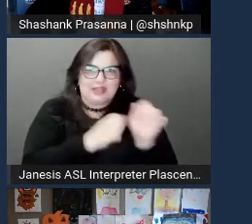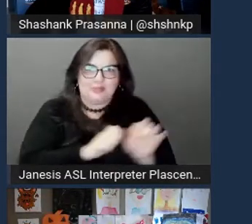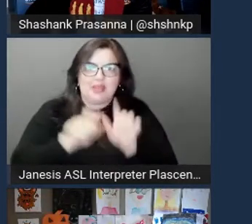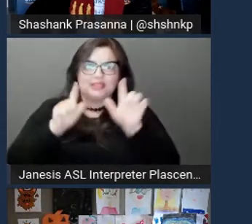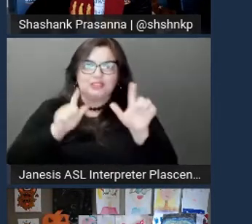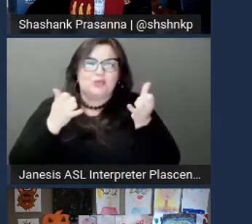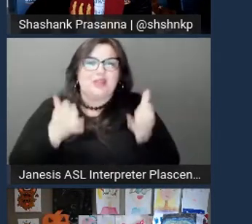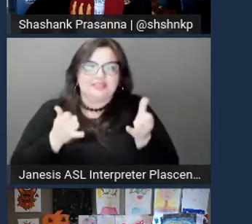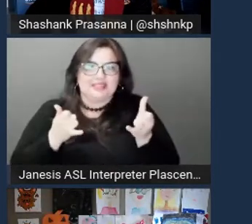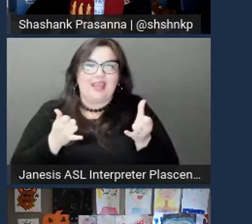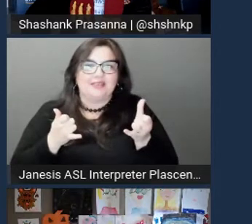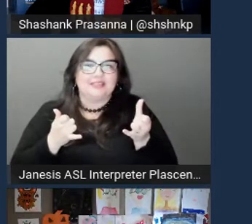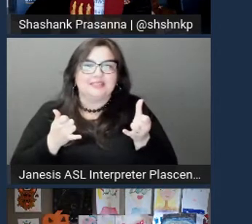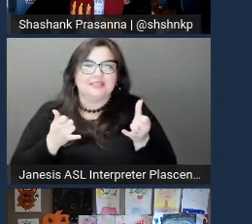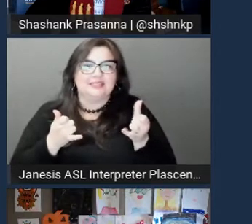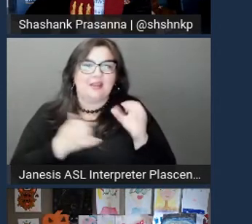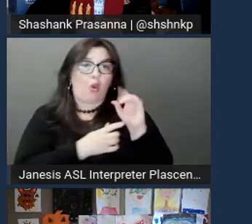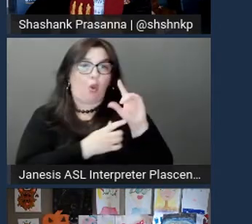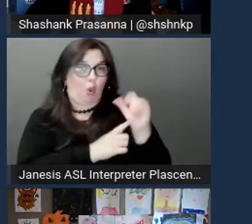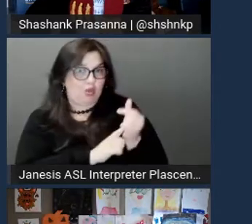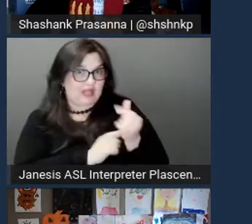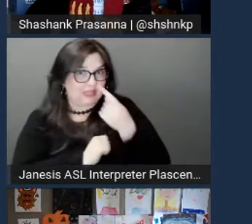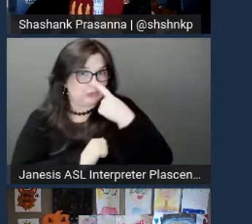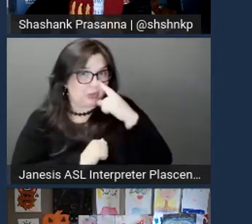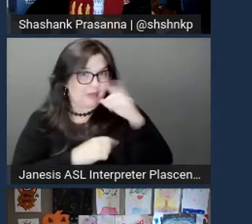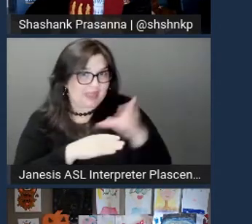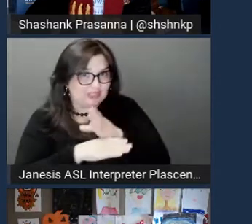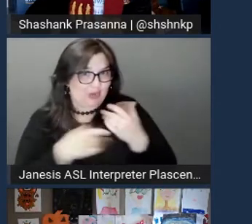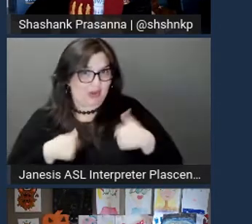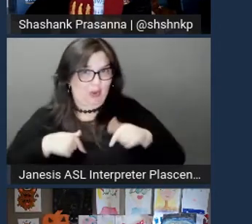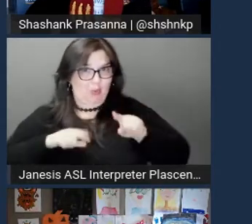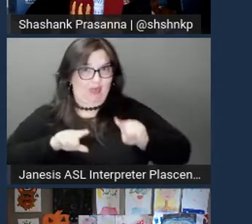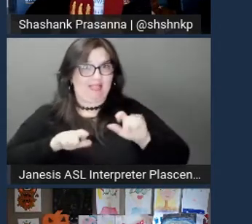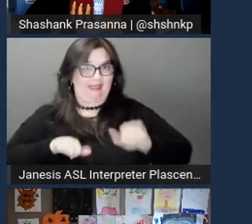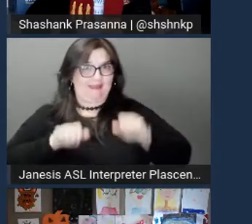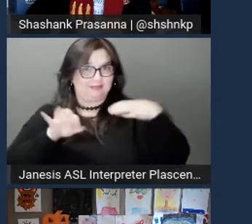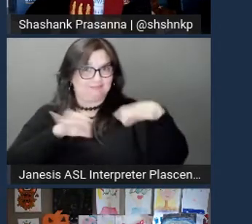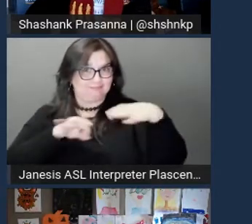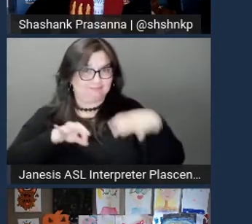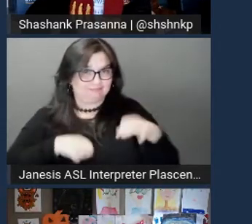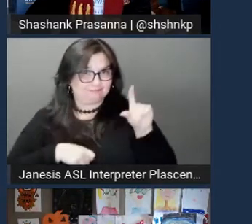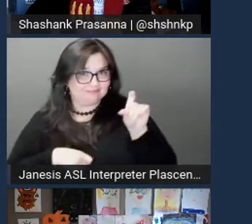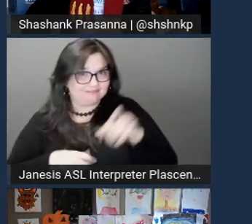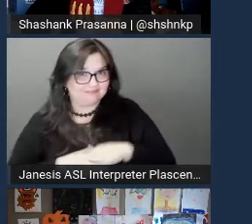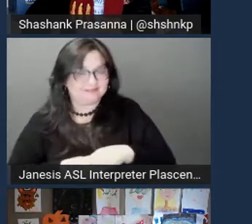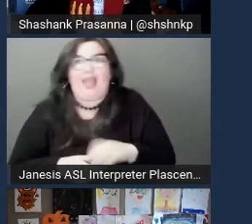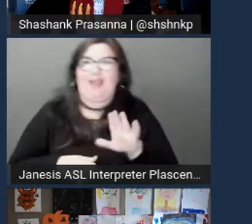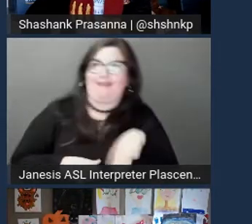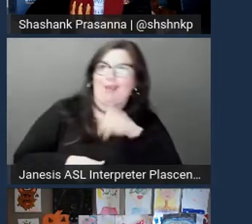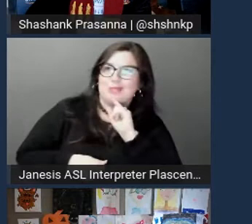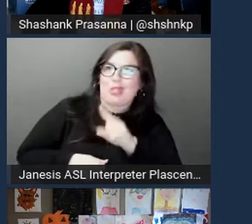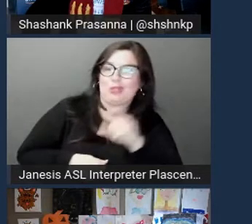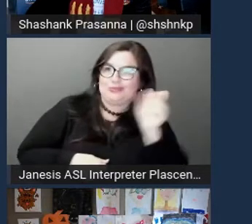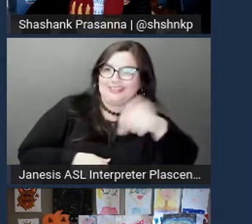Oleg do you want to share while I talk? (chuckles) Absolutely. Yeah. Yeah. Okay.